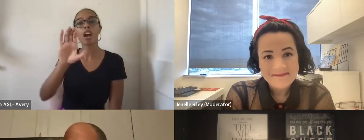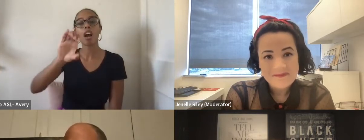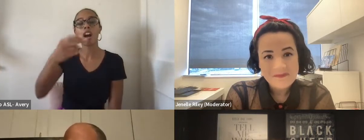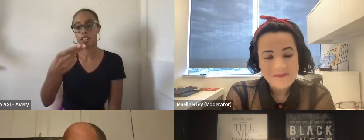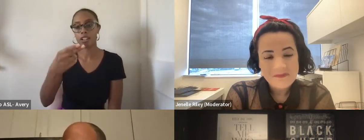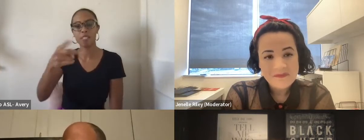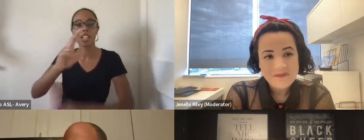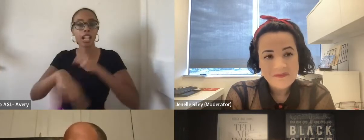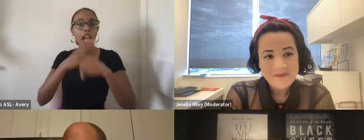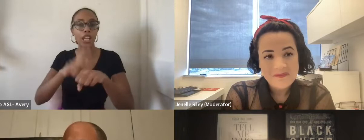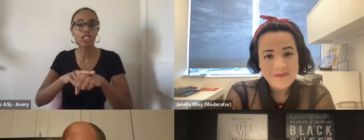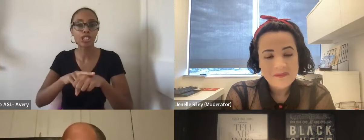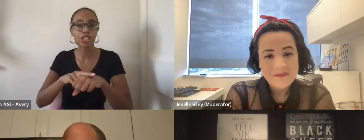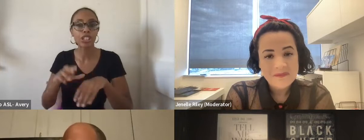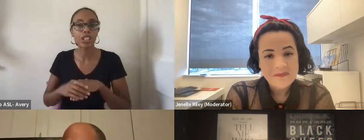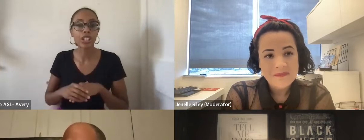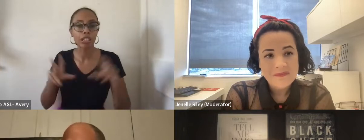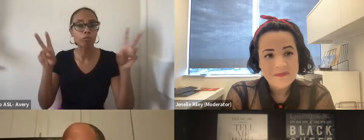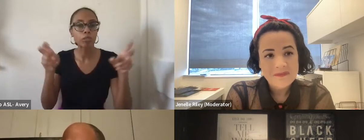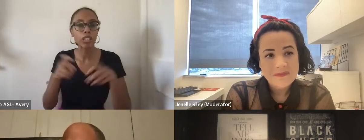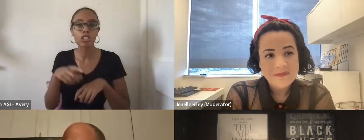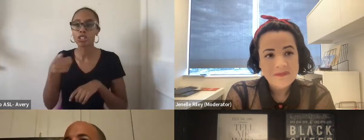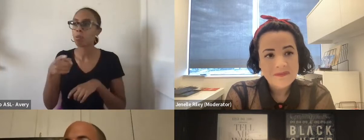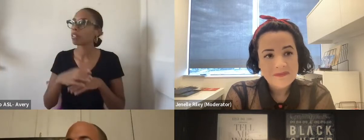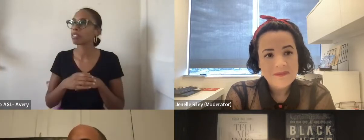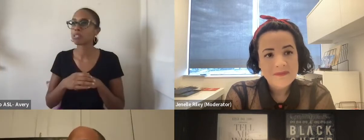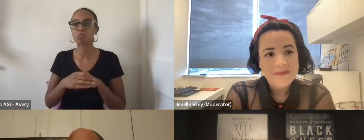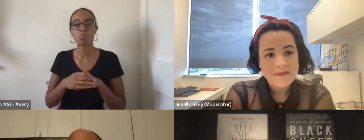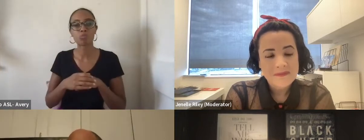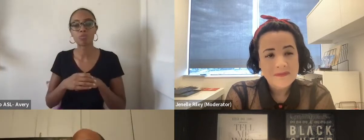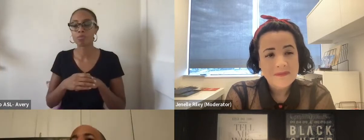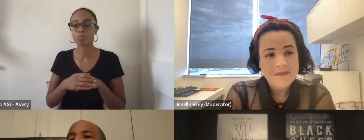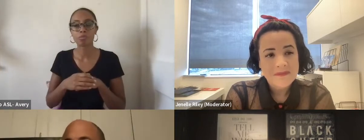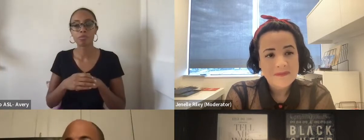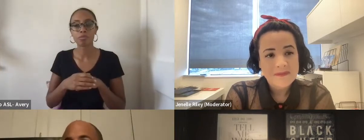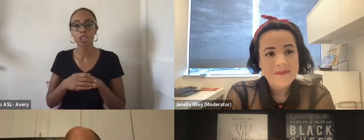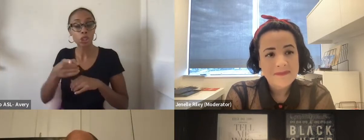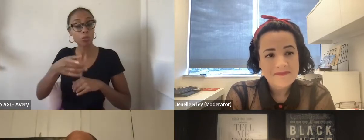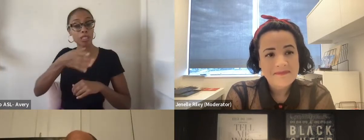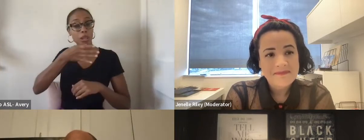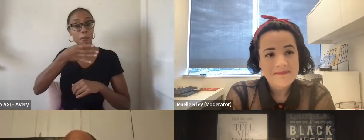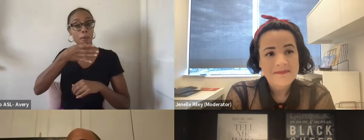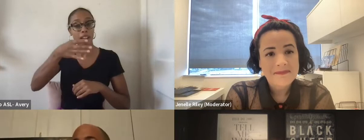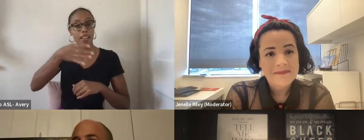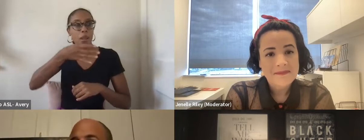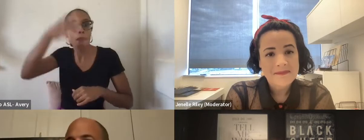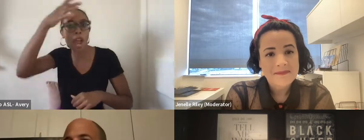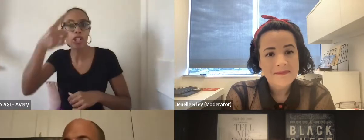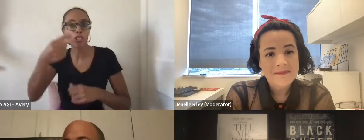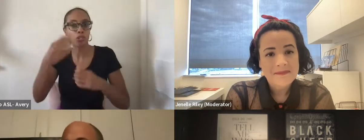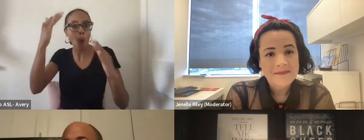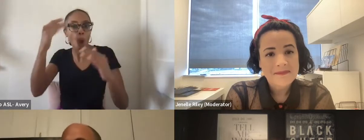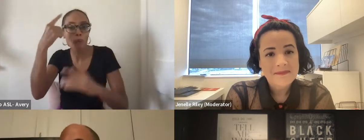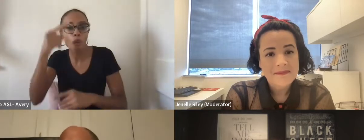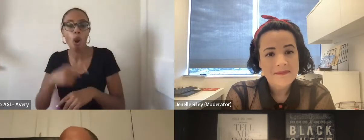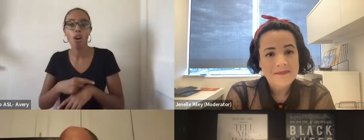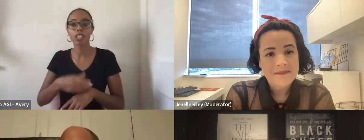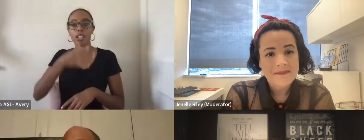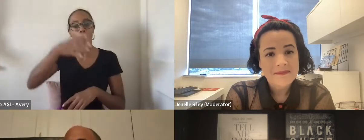This solid, the parent you hope for. The parent who sort of keeps everything calm, even though she,